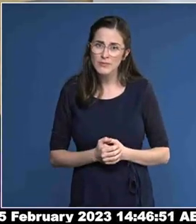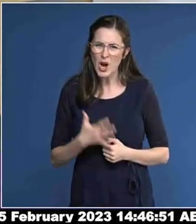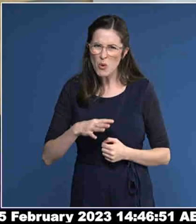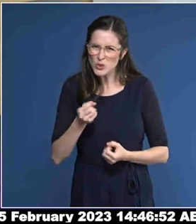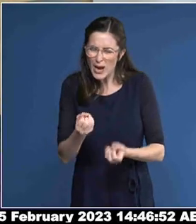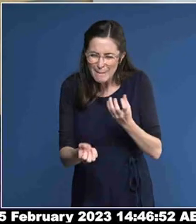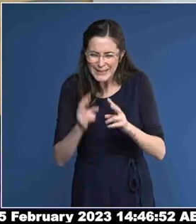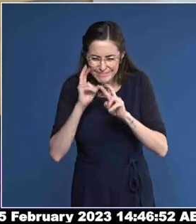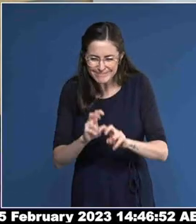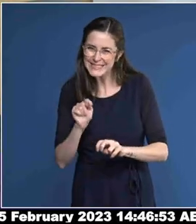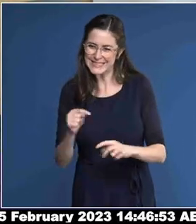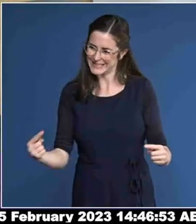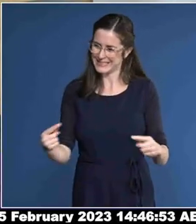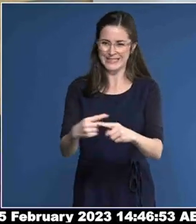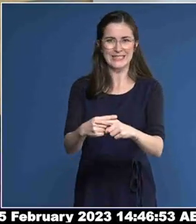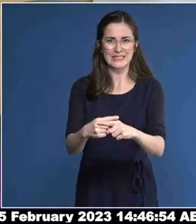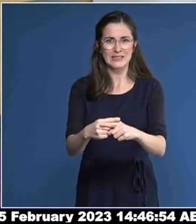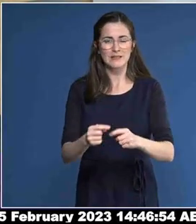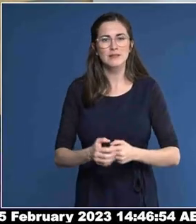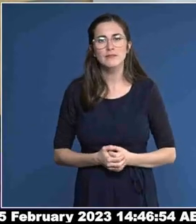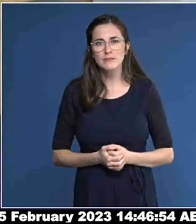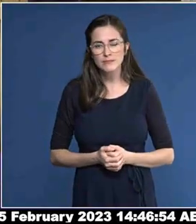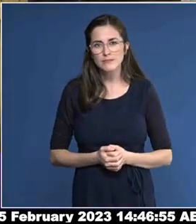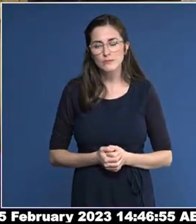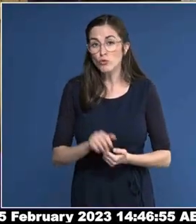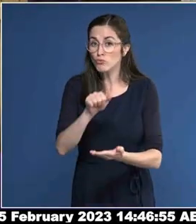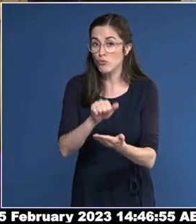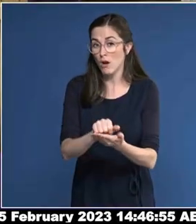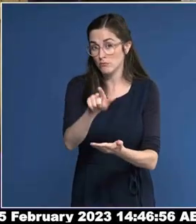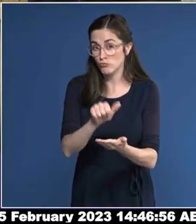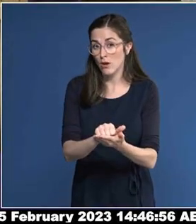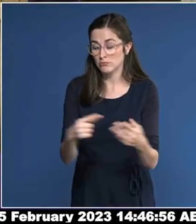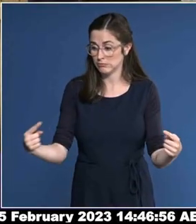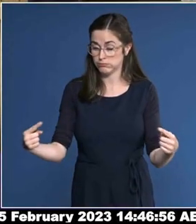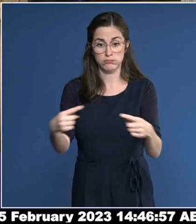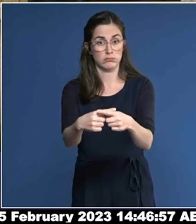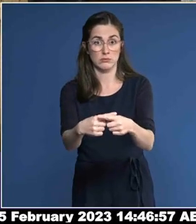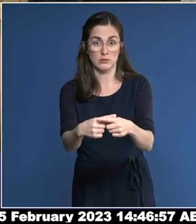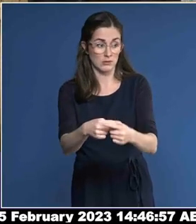Yes, no, there is an absolute tension between the protection of the worker,